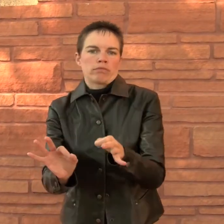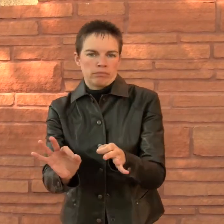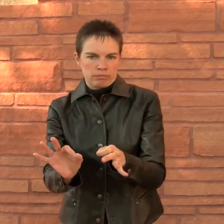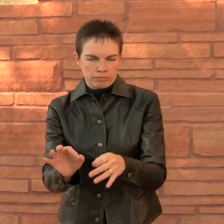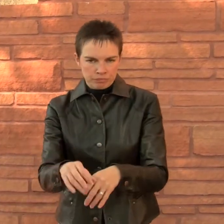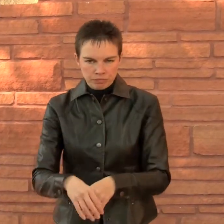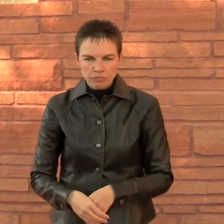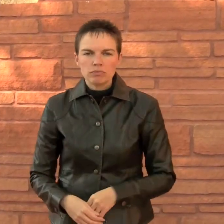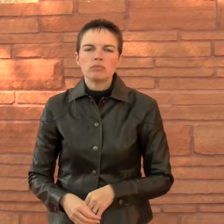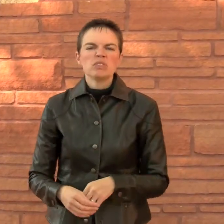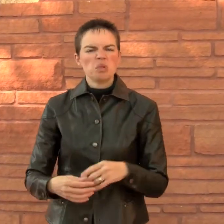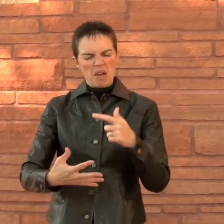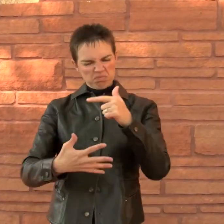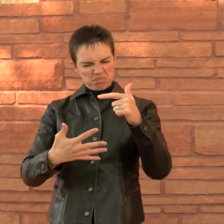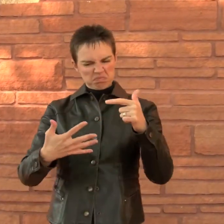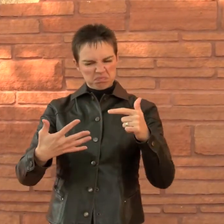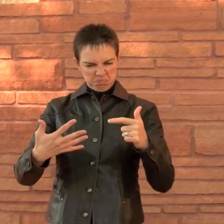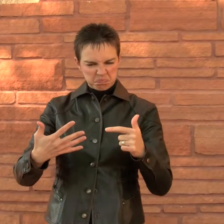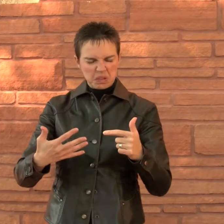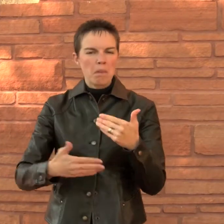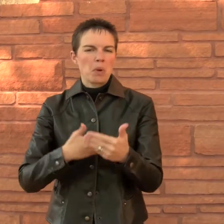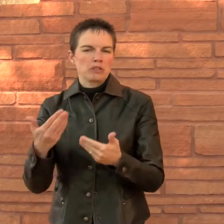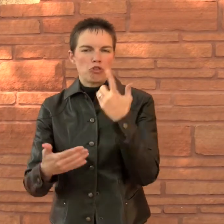So, that's a quick introduction to that process.